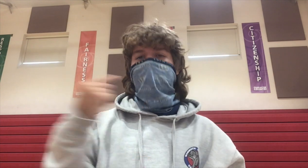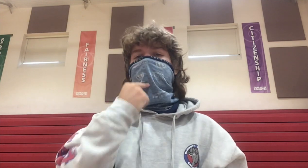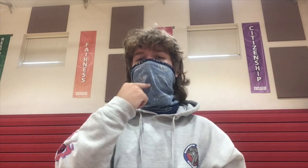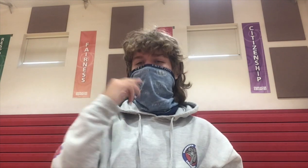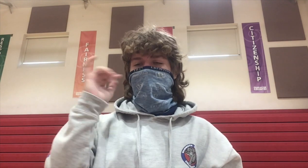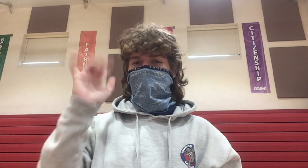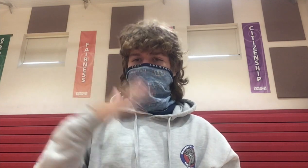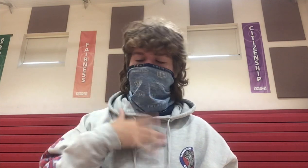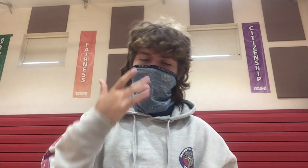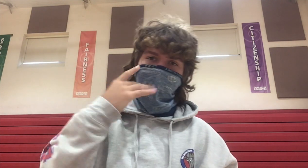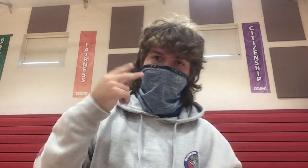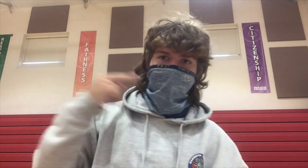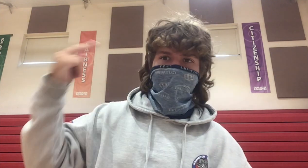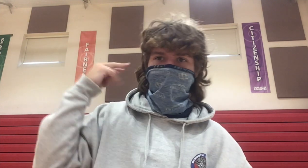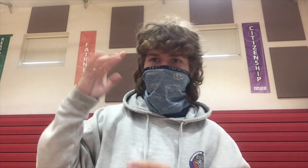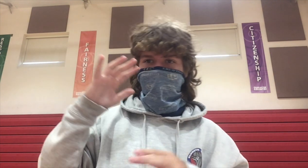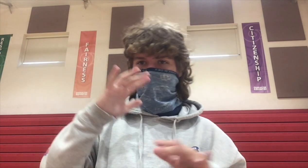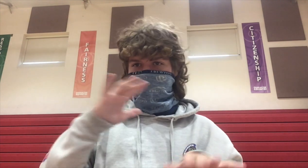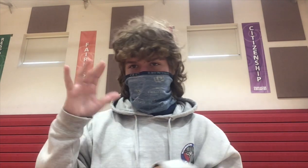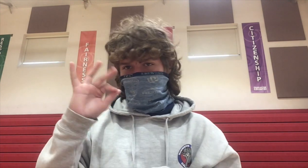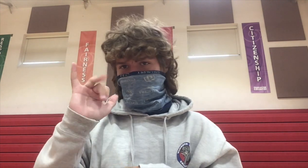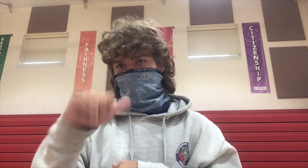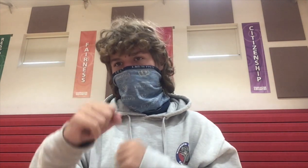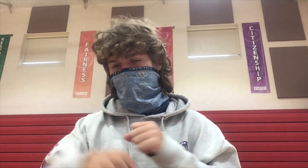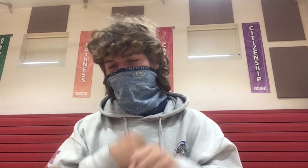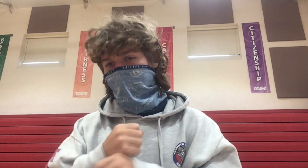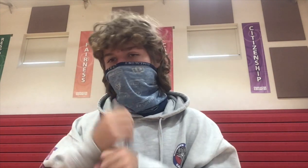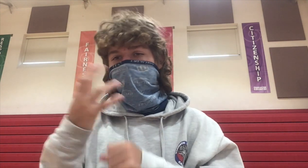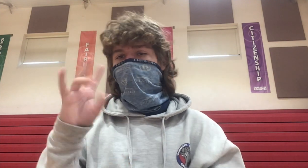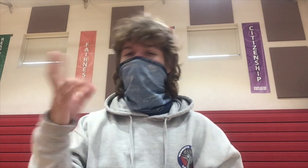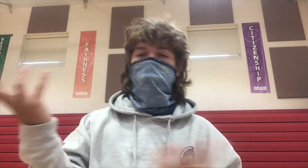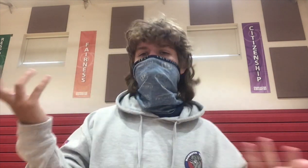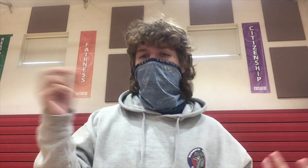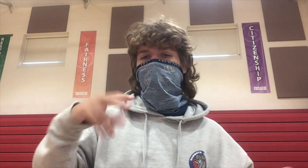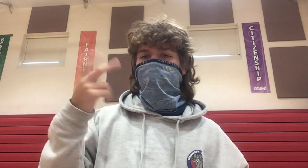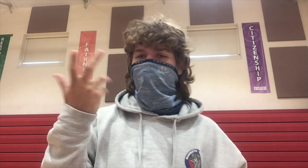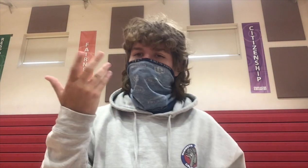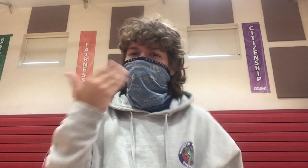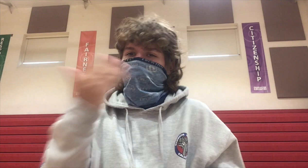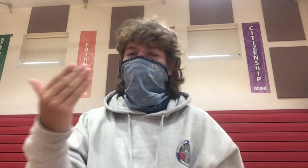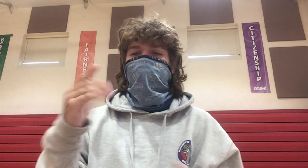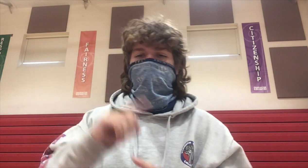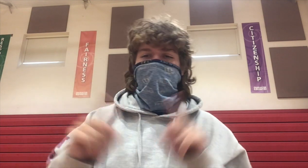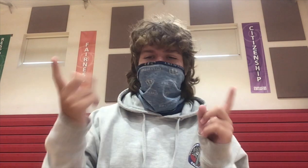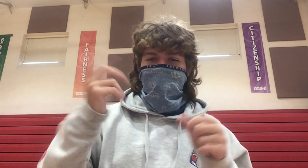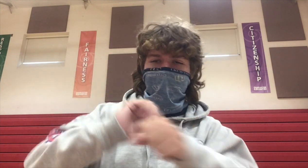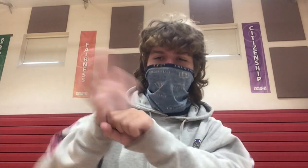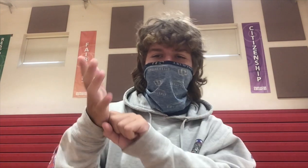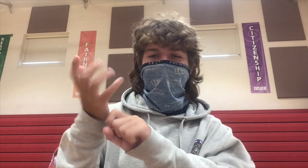and basketball an I miss that. That was my favorite memory of that year. 7th grade so it was OK but with Covid it kind